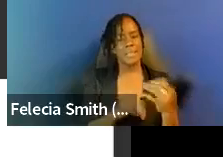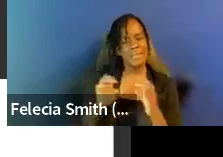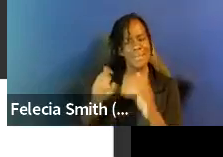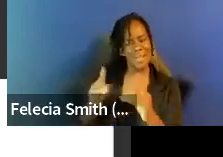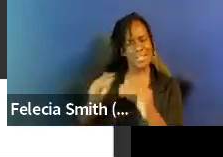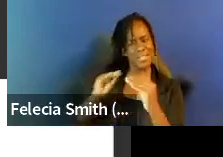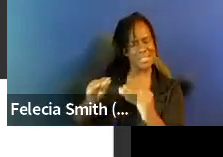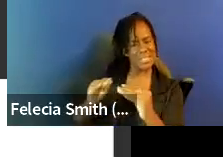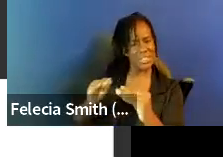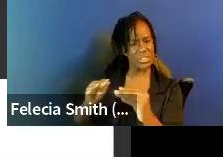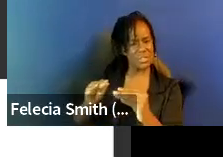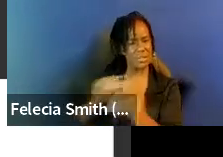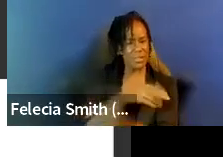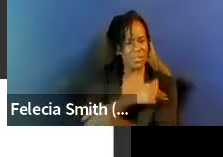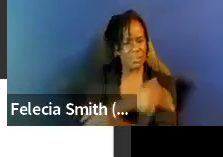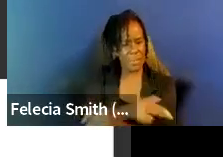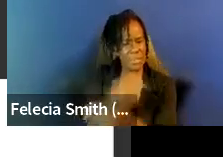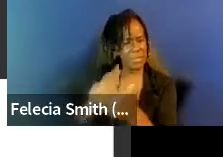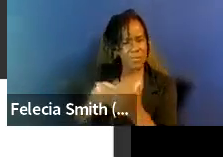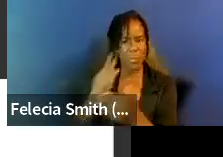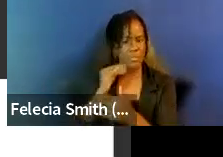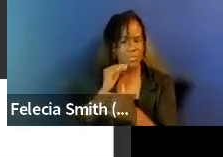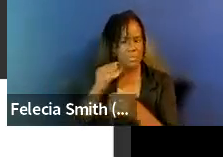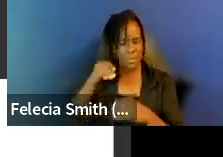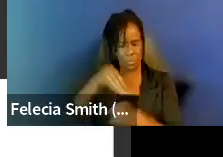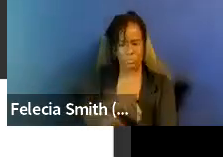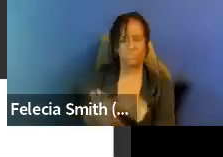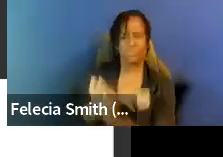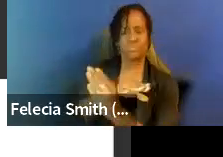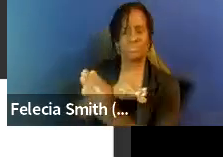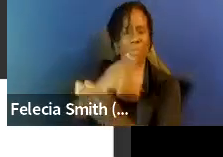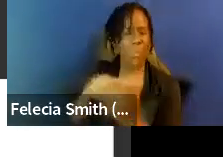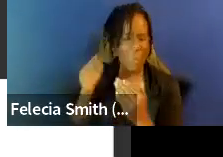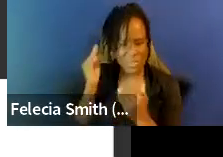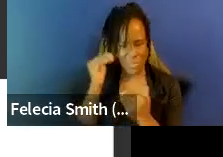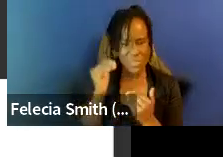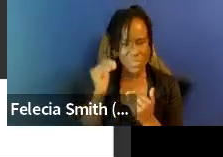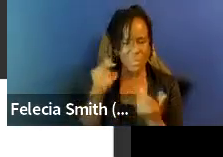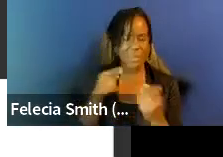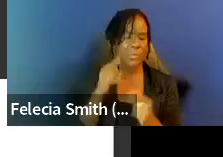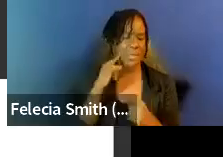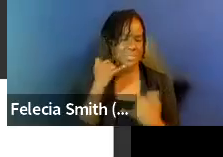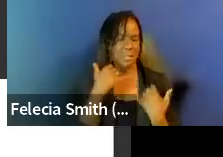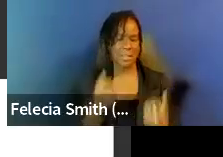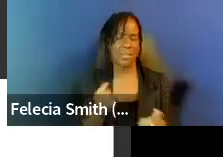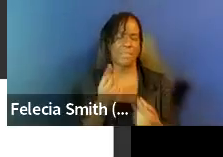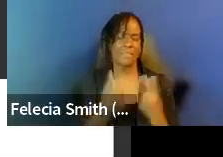The importance of using telehealth to improve access to mental health and behavioral health services.